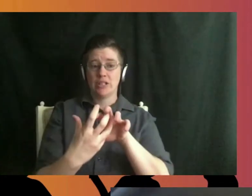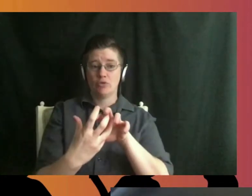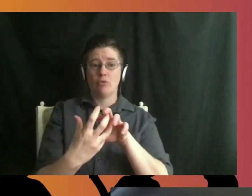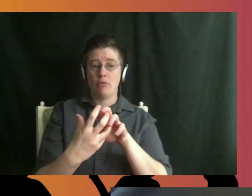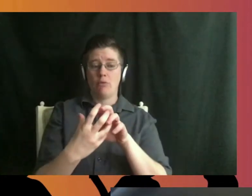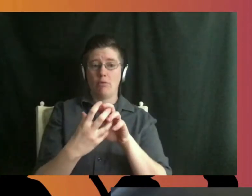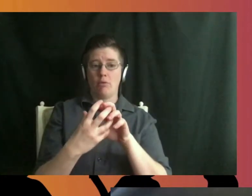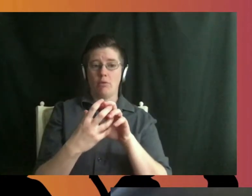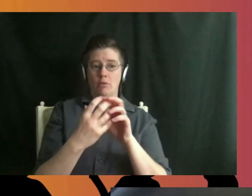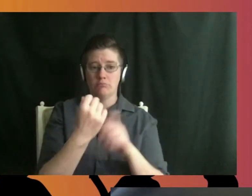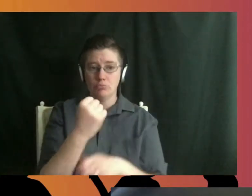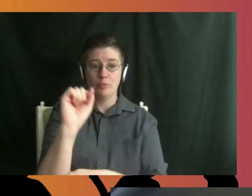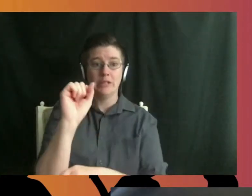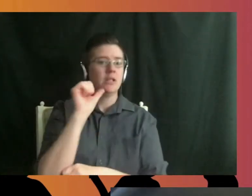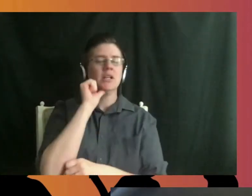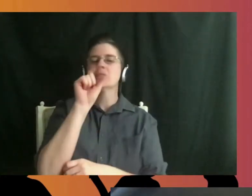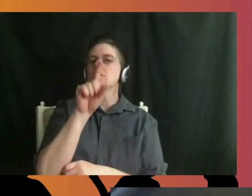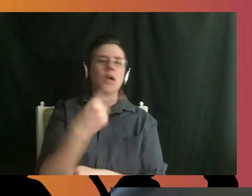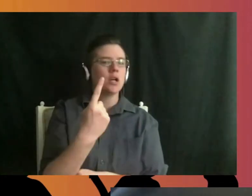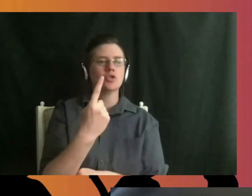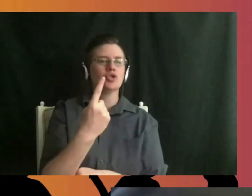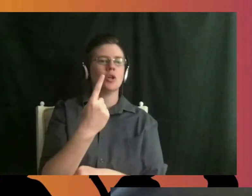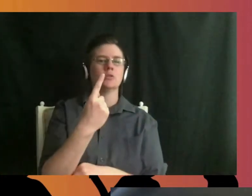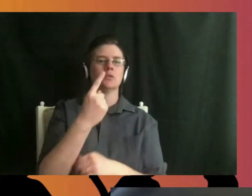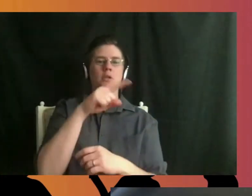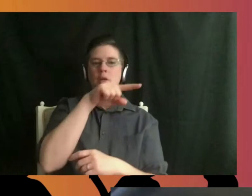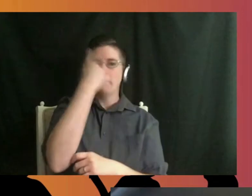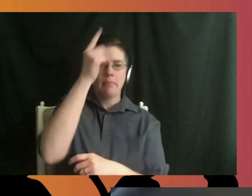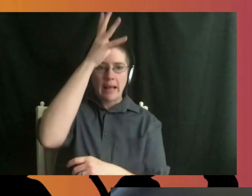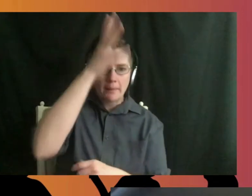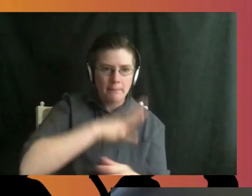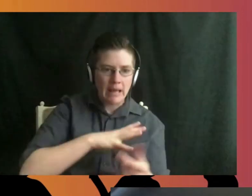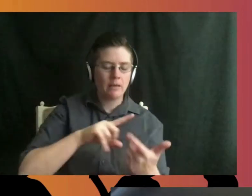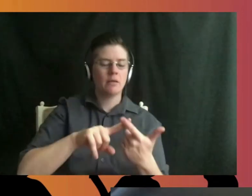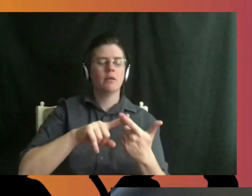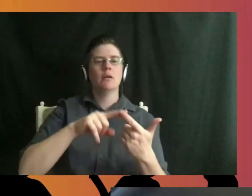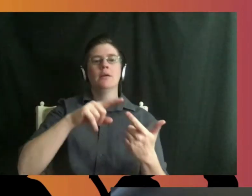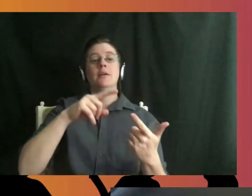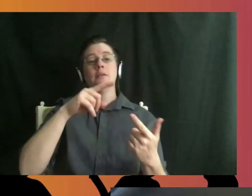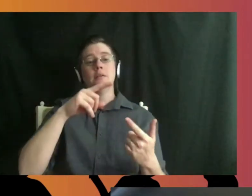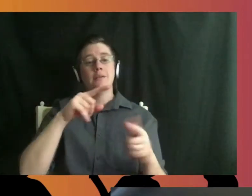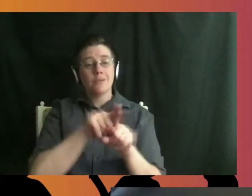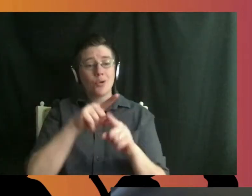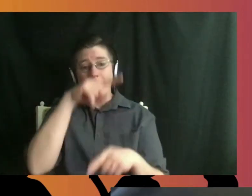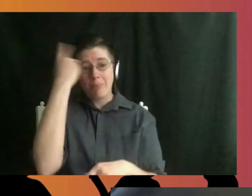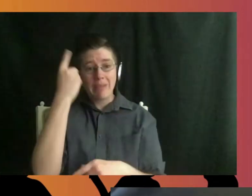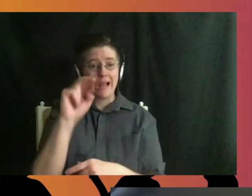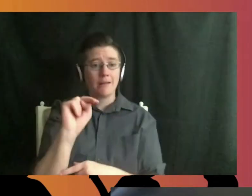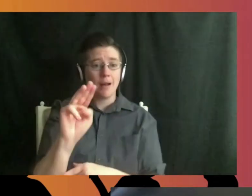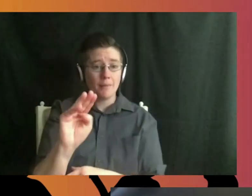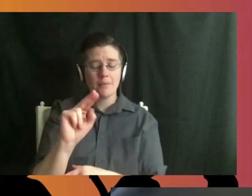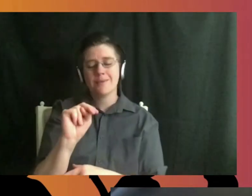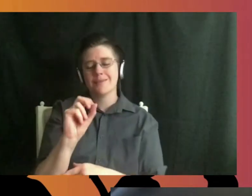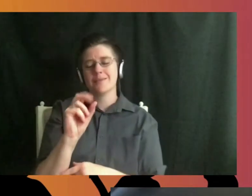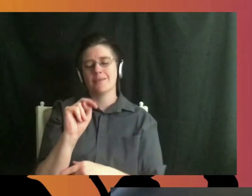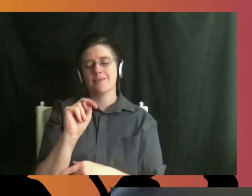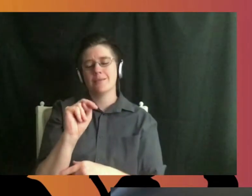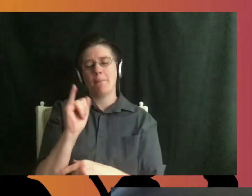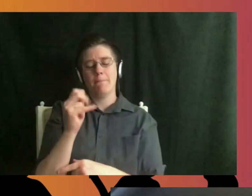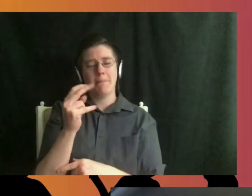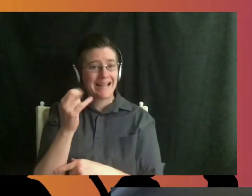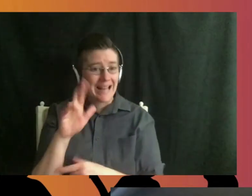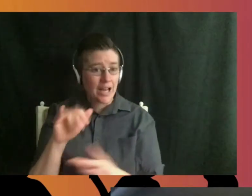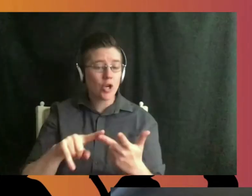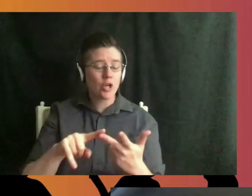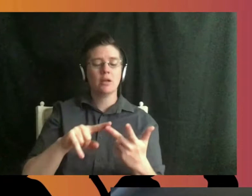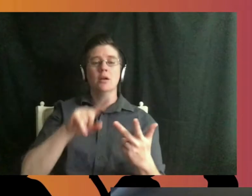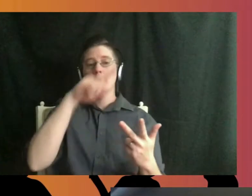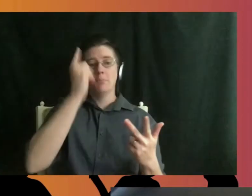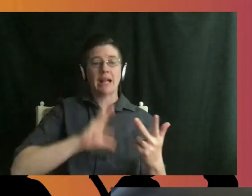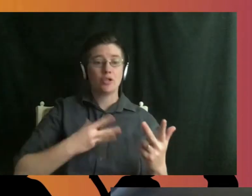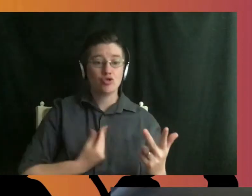about black non-binary folks like lgbtqia plus folks black trans folks uh black women that is um